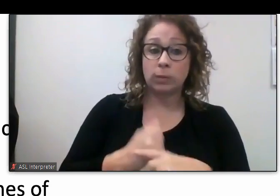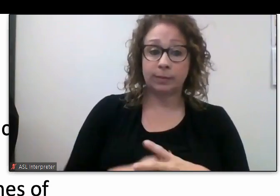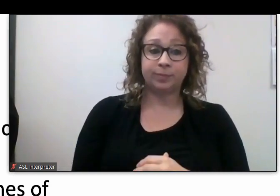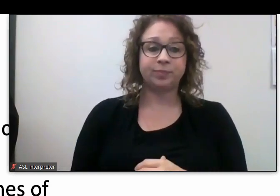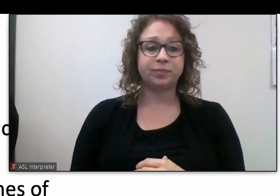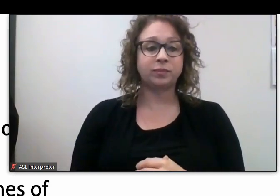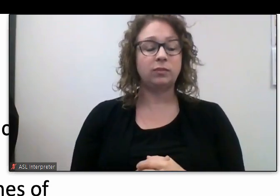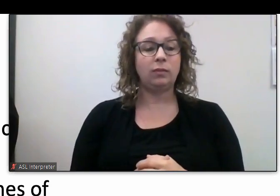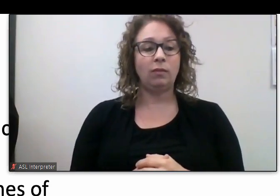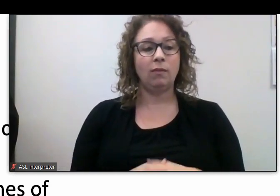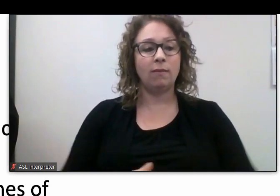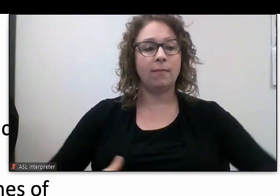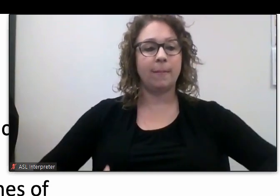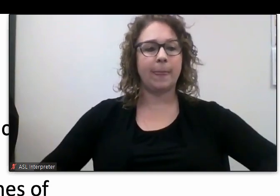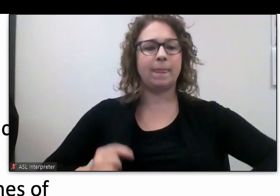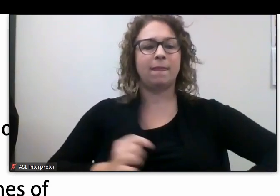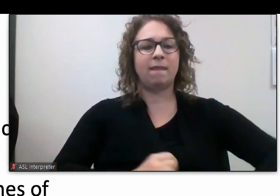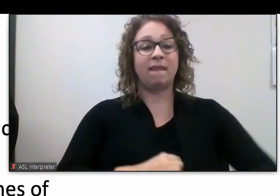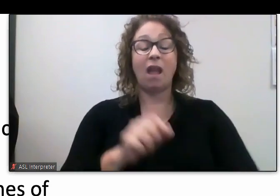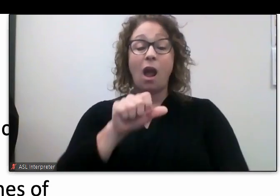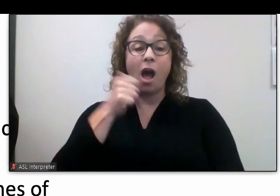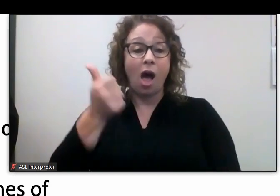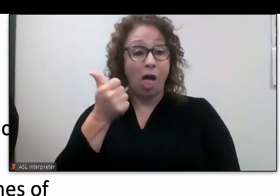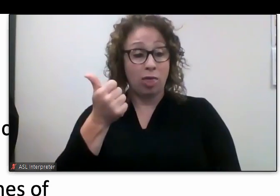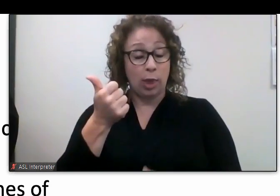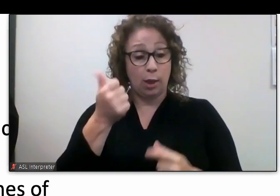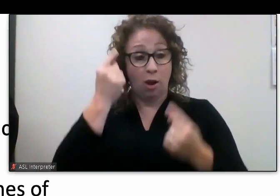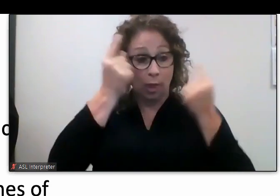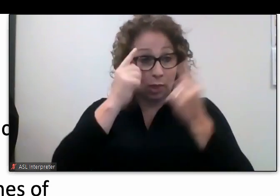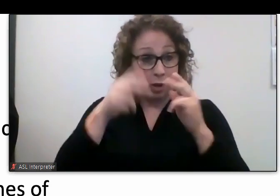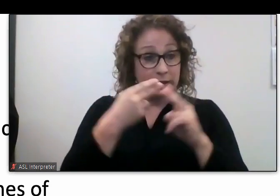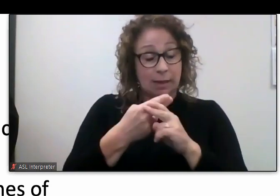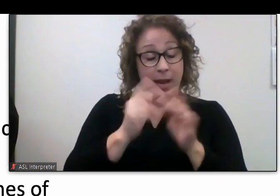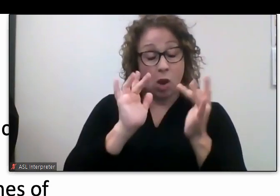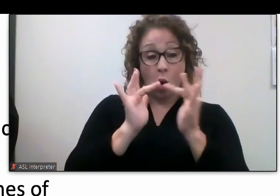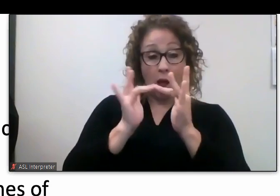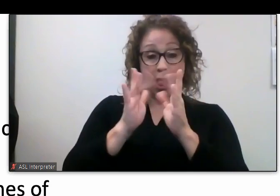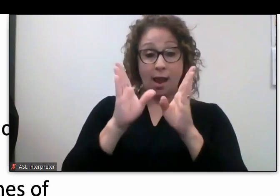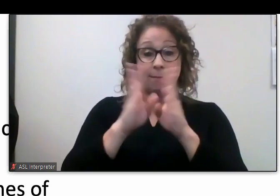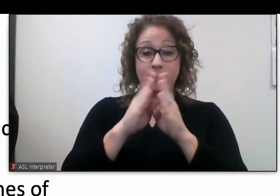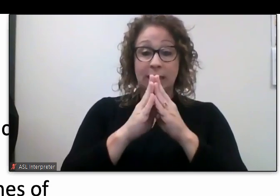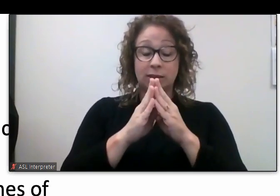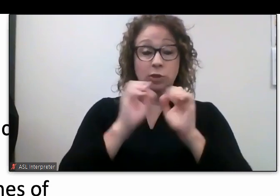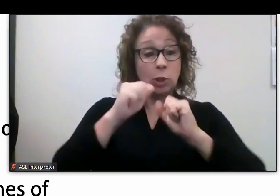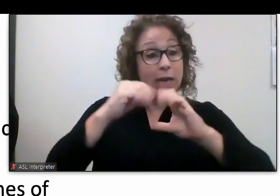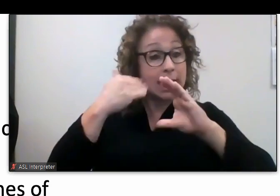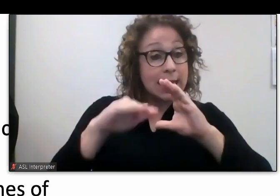Other considerations for online meetings you can always email material to interpreters ahead of time